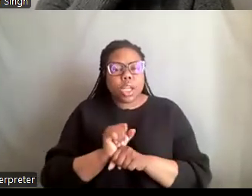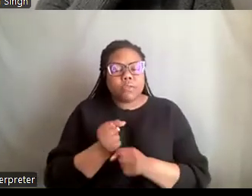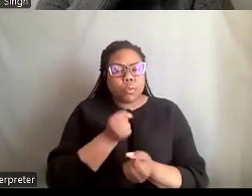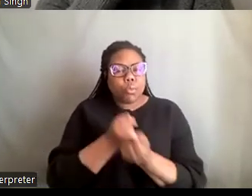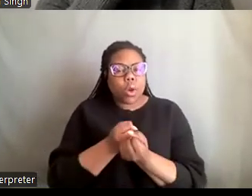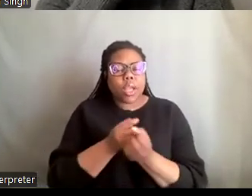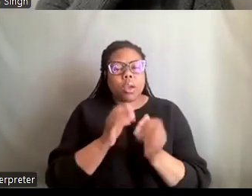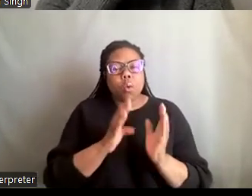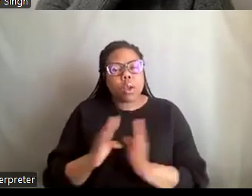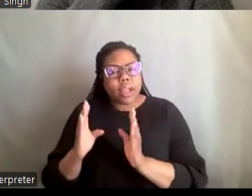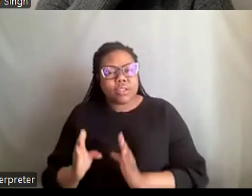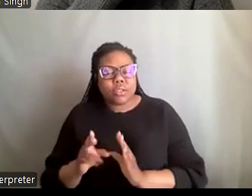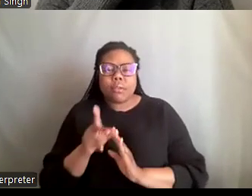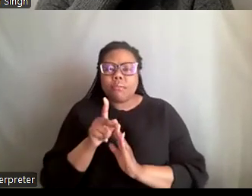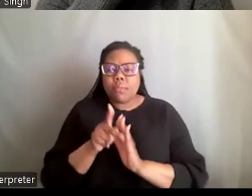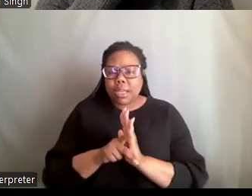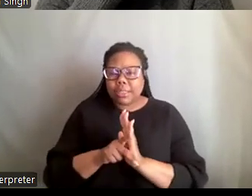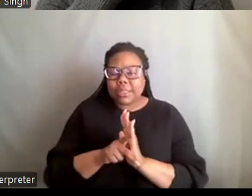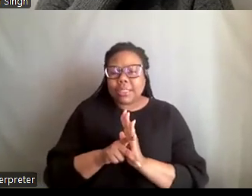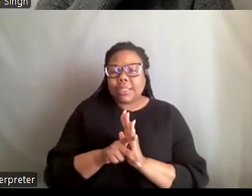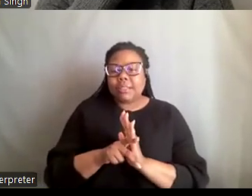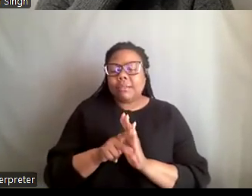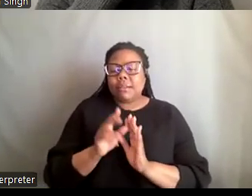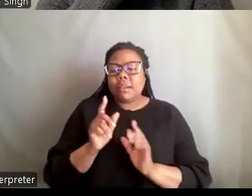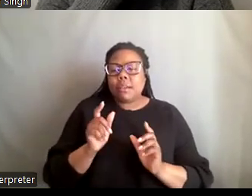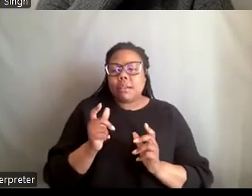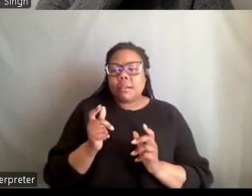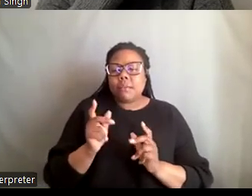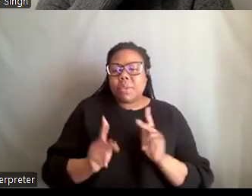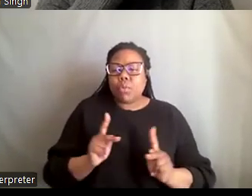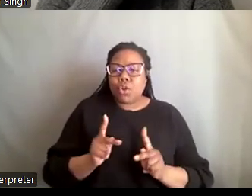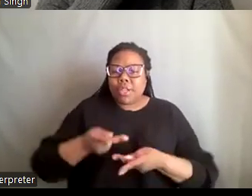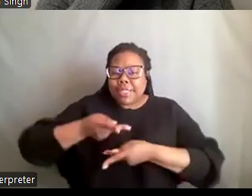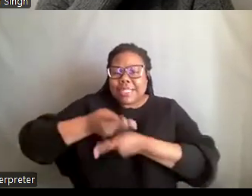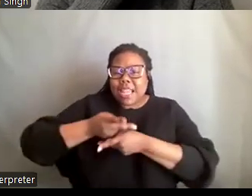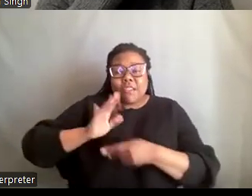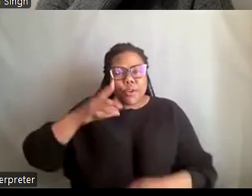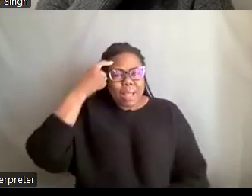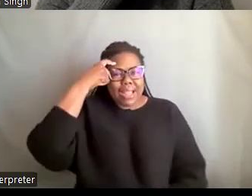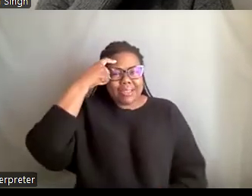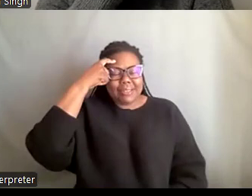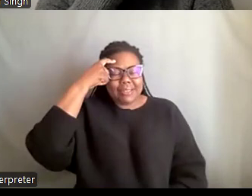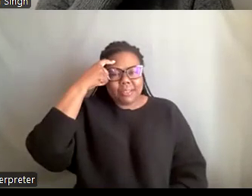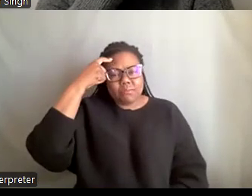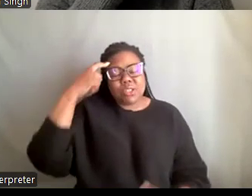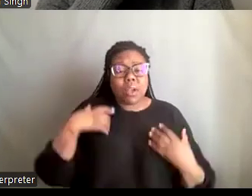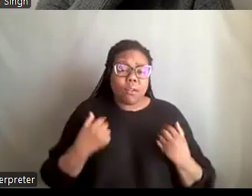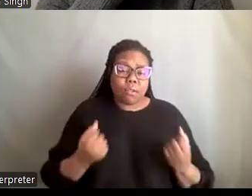about. But I see the work of supporting organizers and policy people as taking care of their minds. And in some